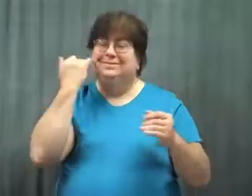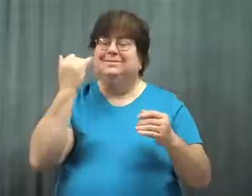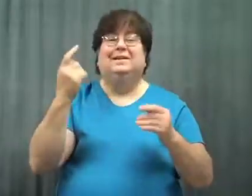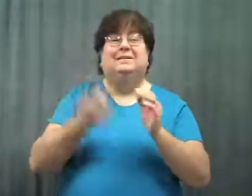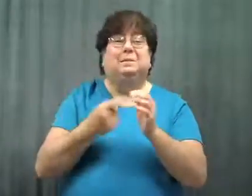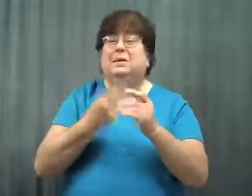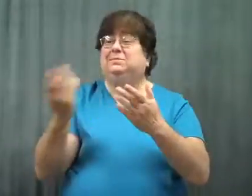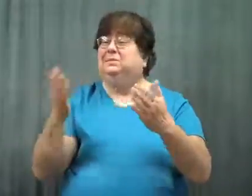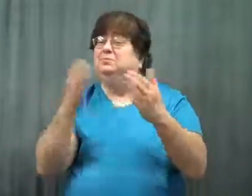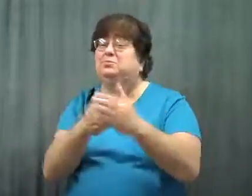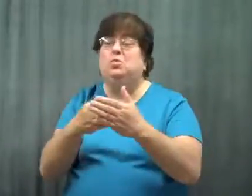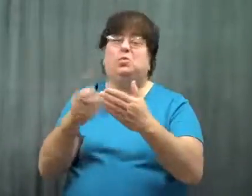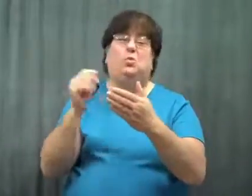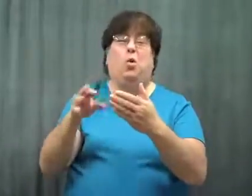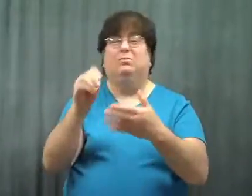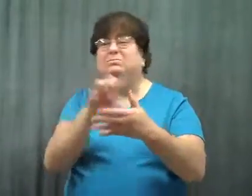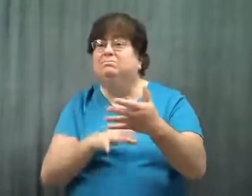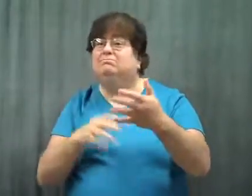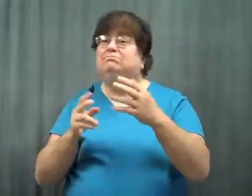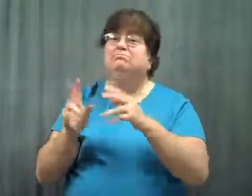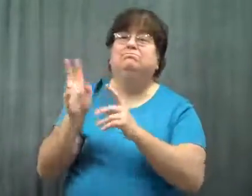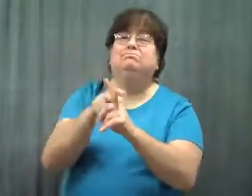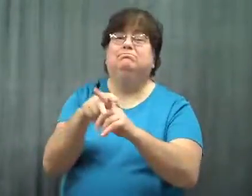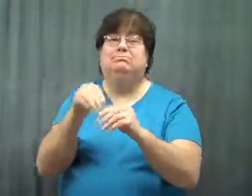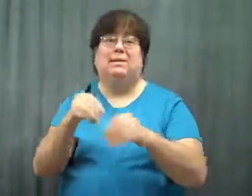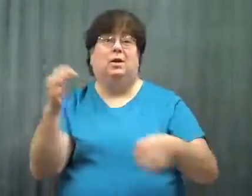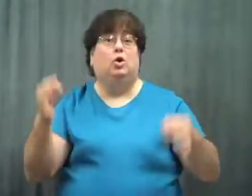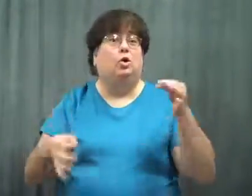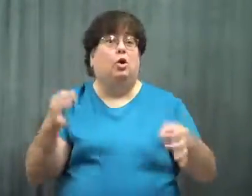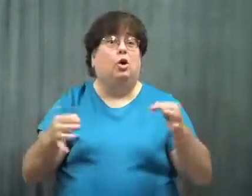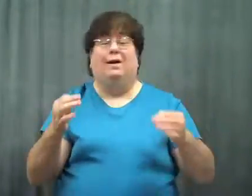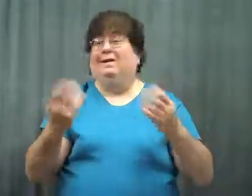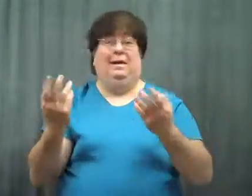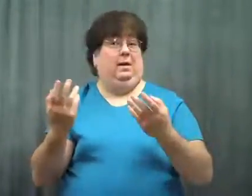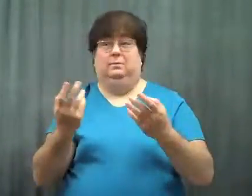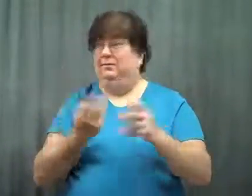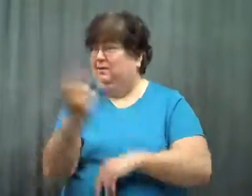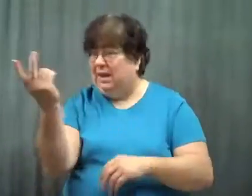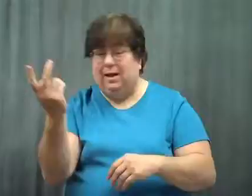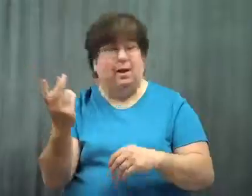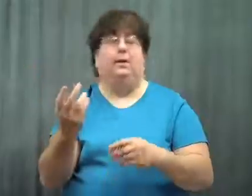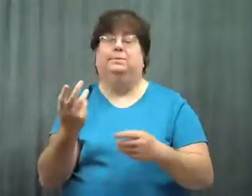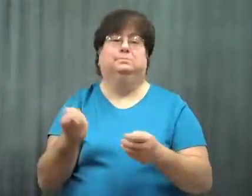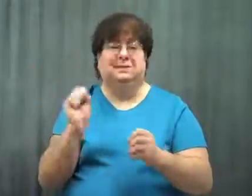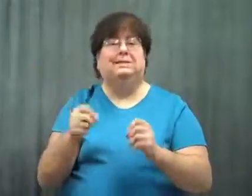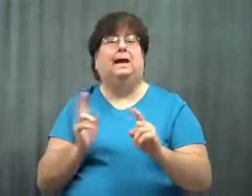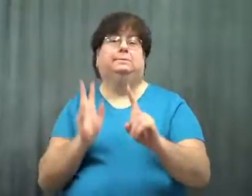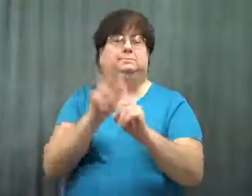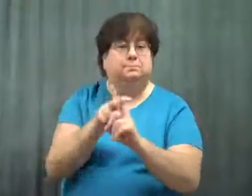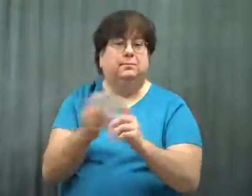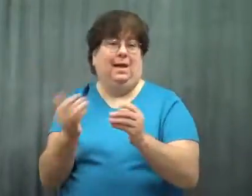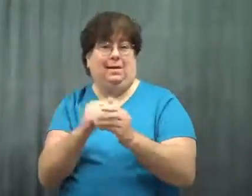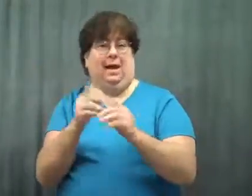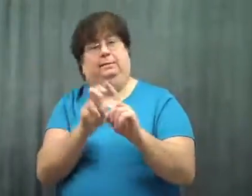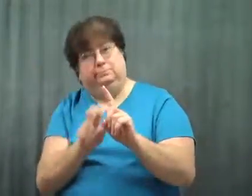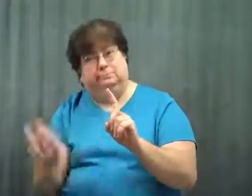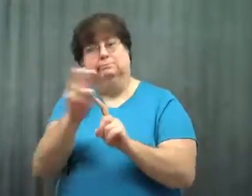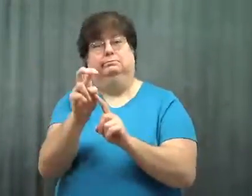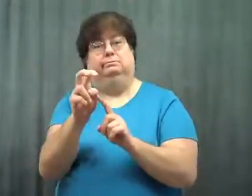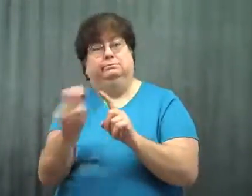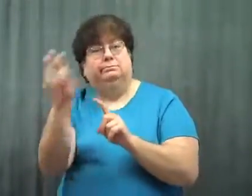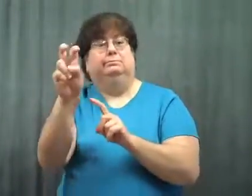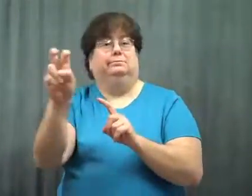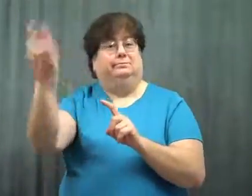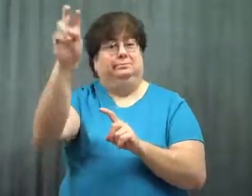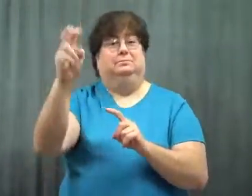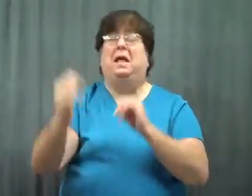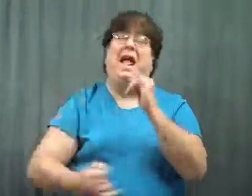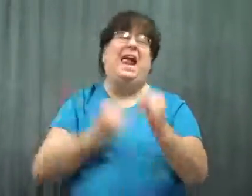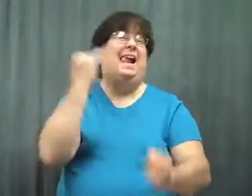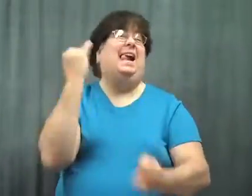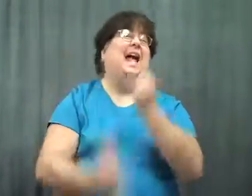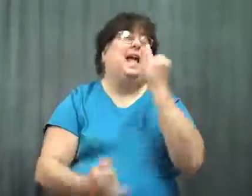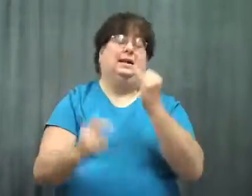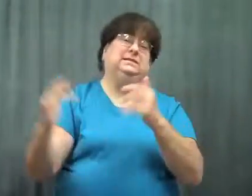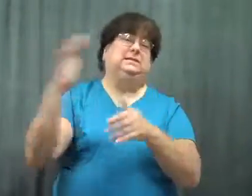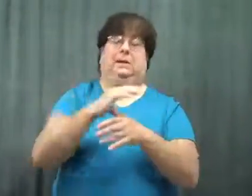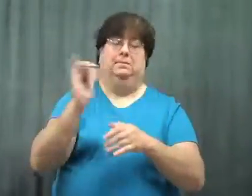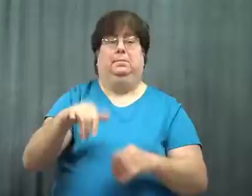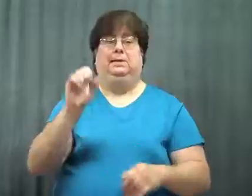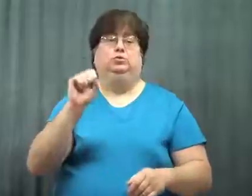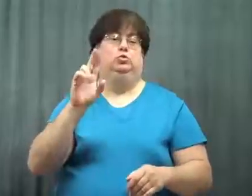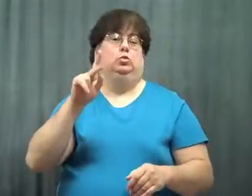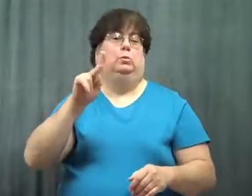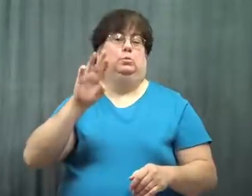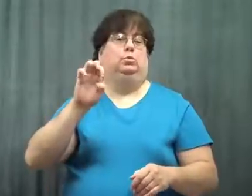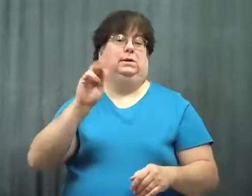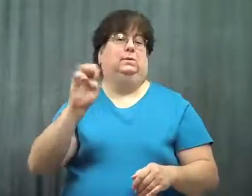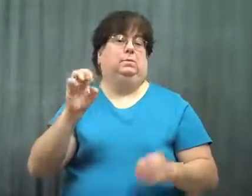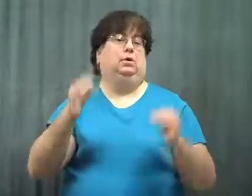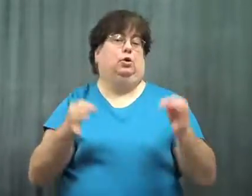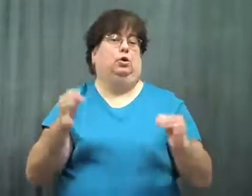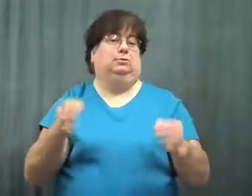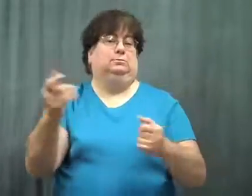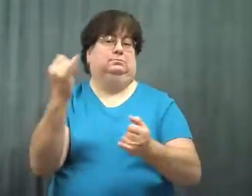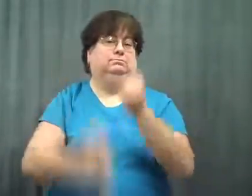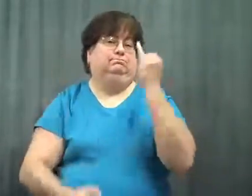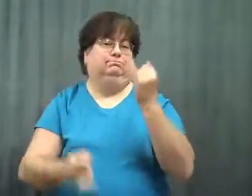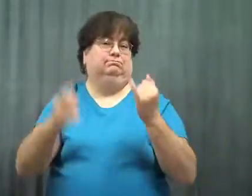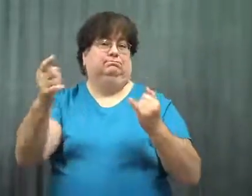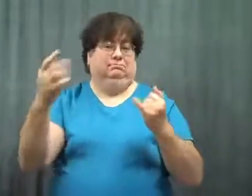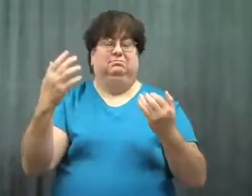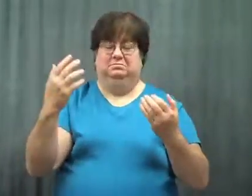When a court case fails, it can be appealed to a higher court. The Supreme Court is the final court.